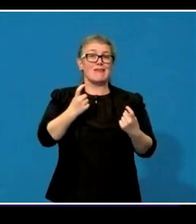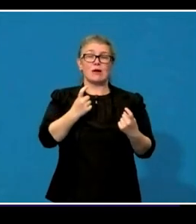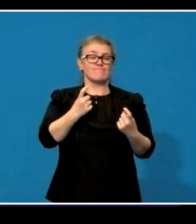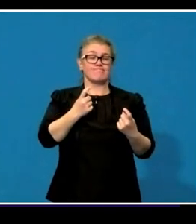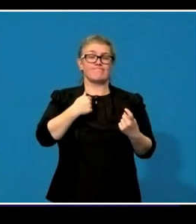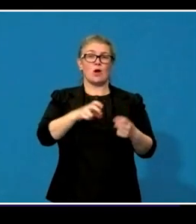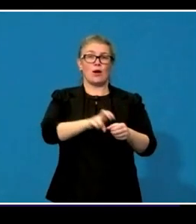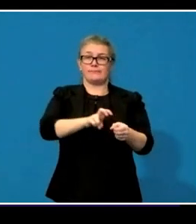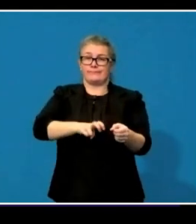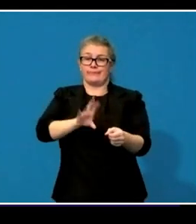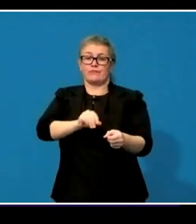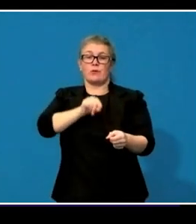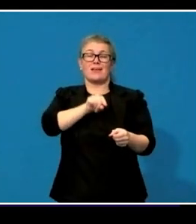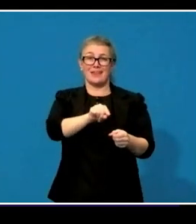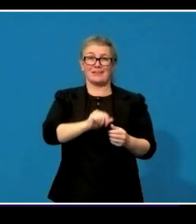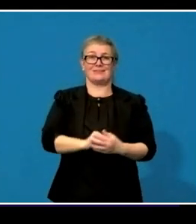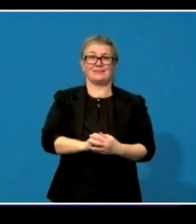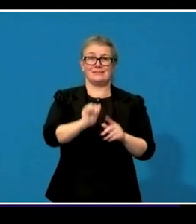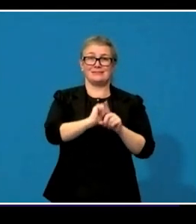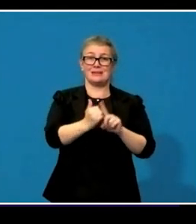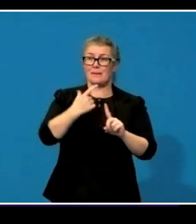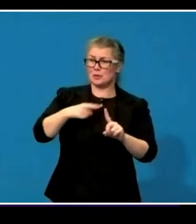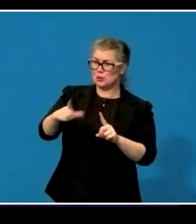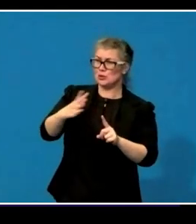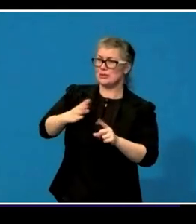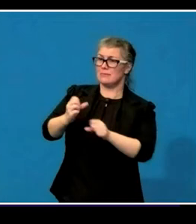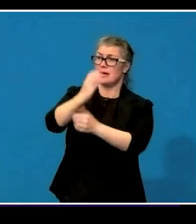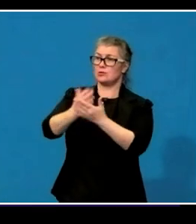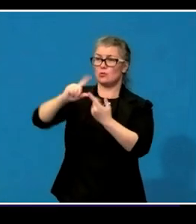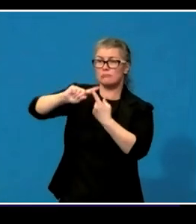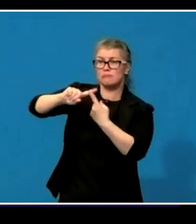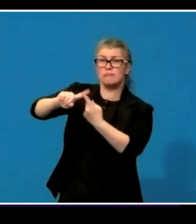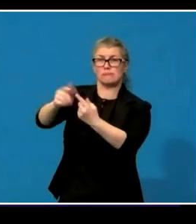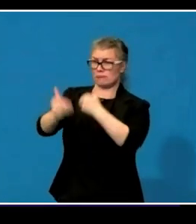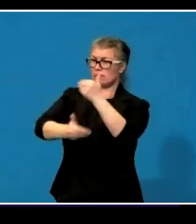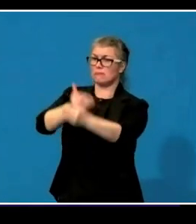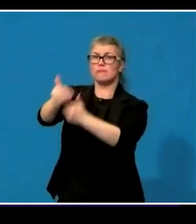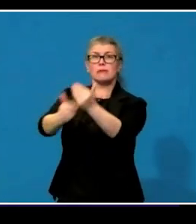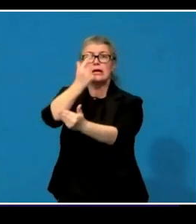able to have safety and security in the future around his housing and around the supports that he needed.